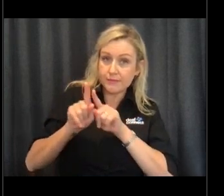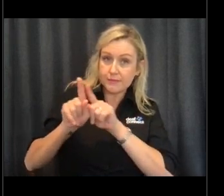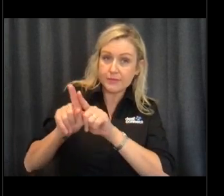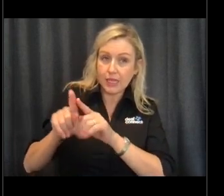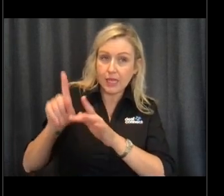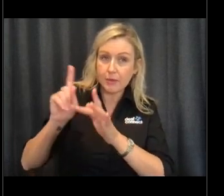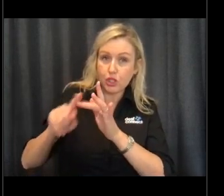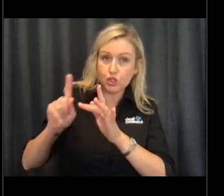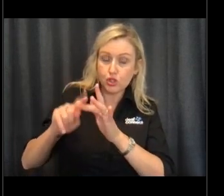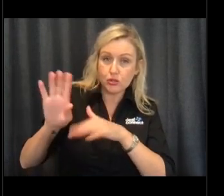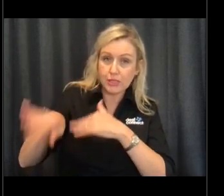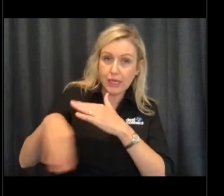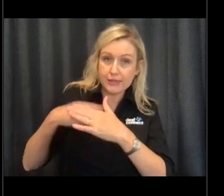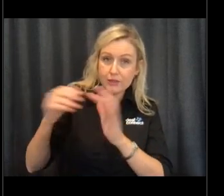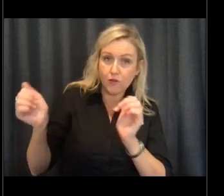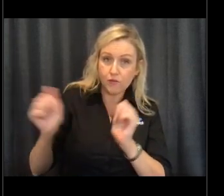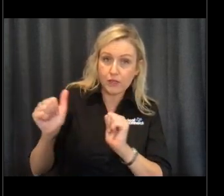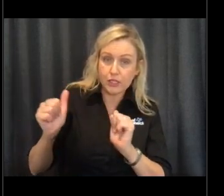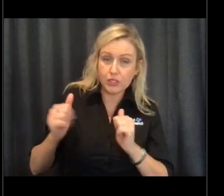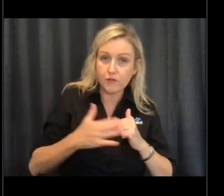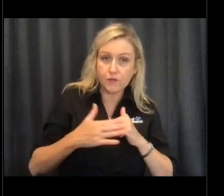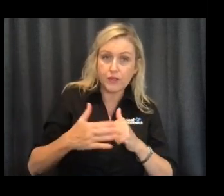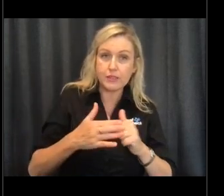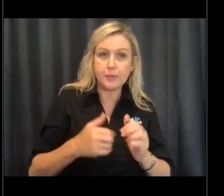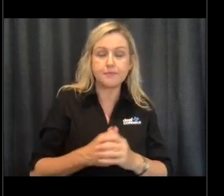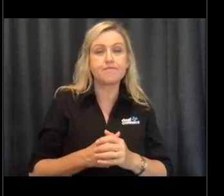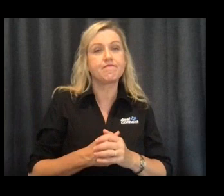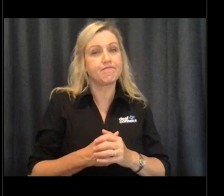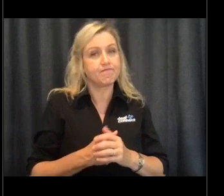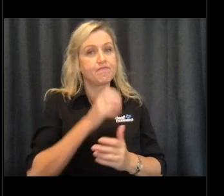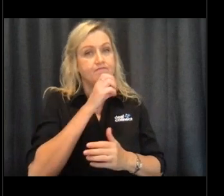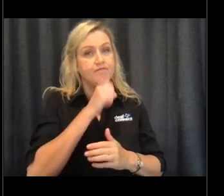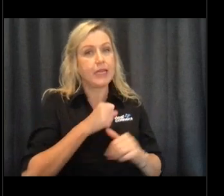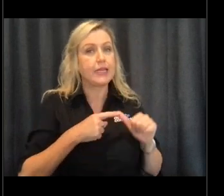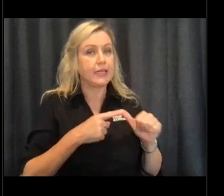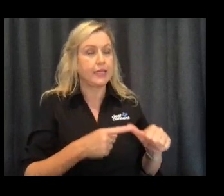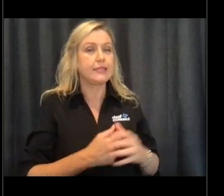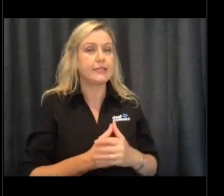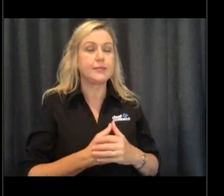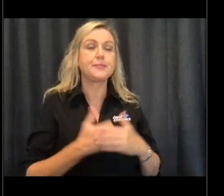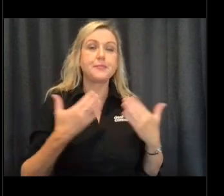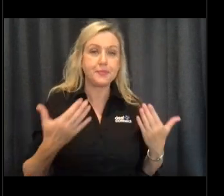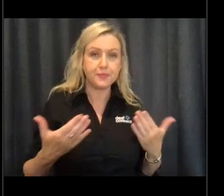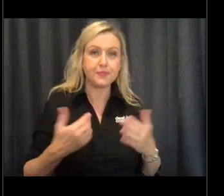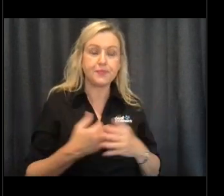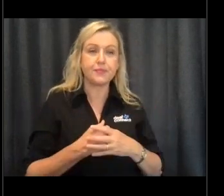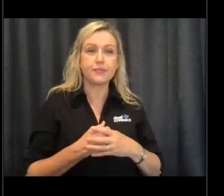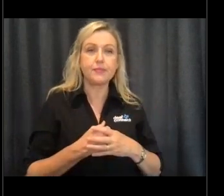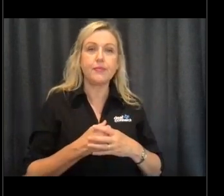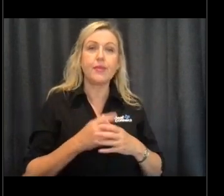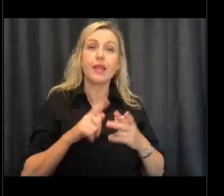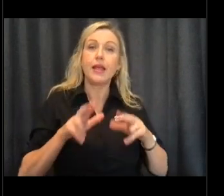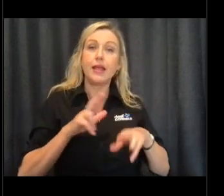So the thing about an insurance claim is as long as you're insured when the event